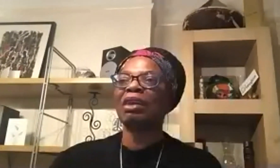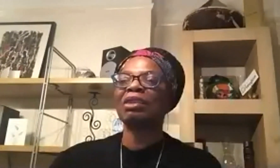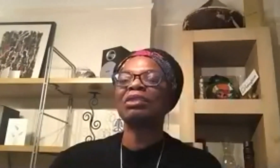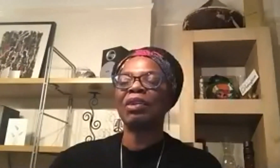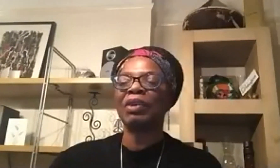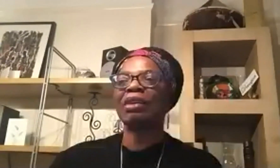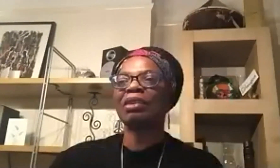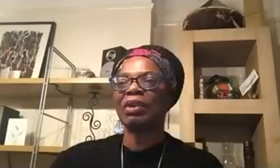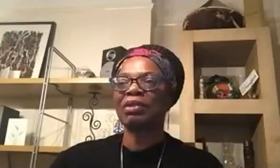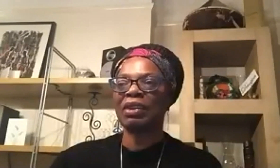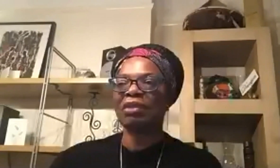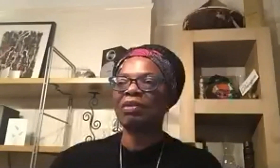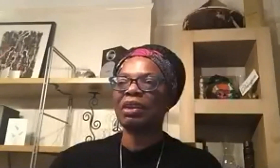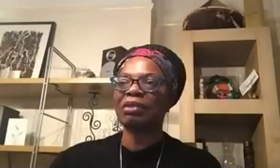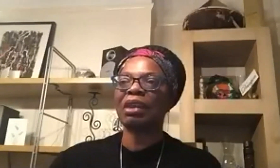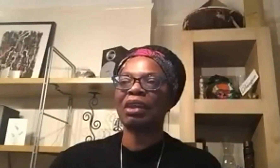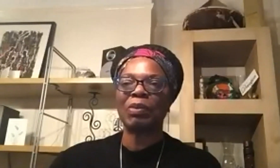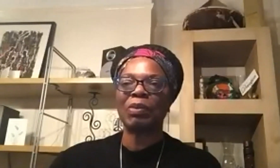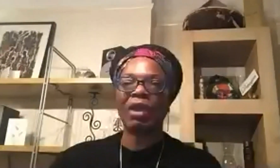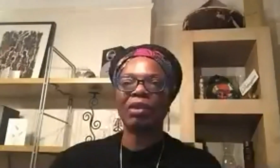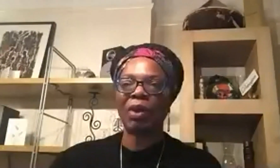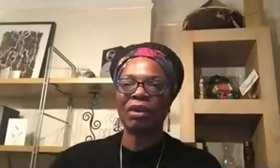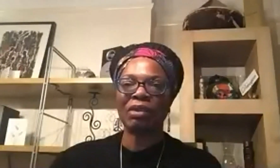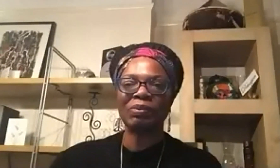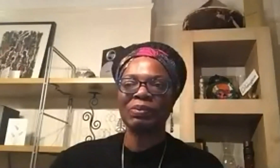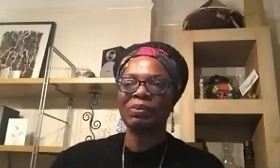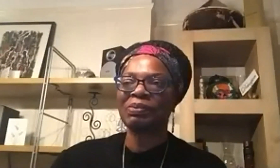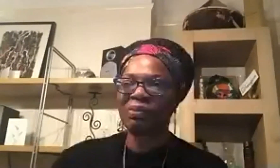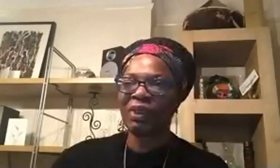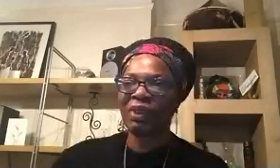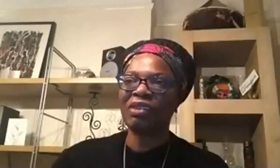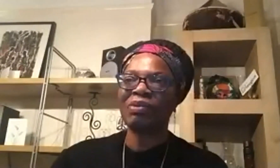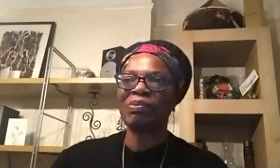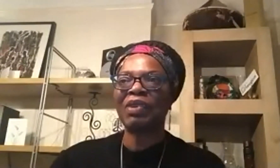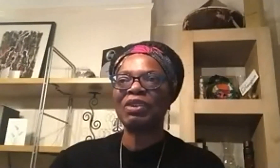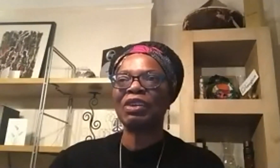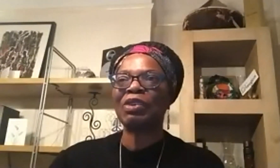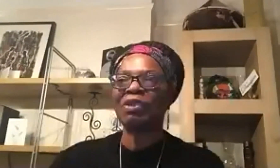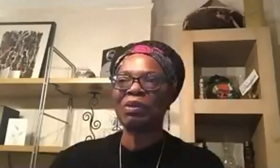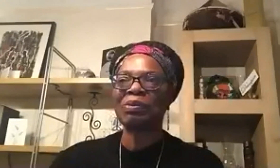chairing the rest of this evening's webinar. Thank you. Over to you, Jim.